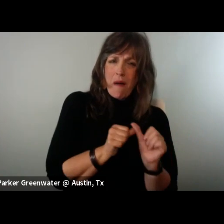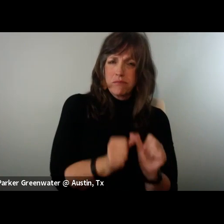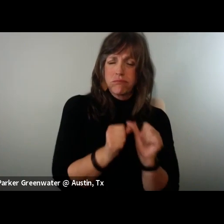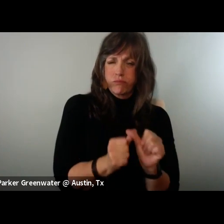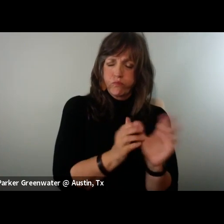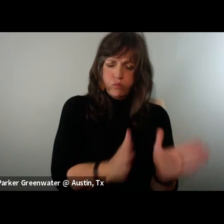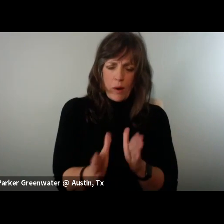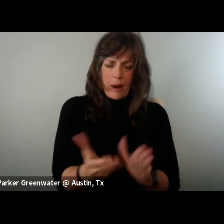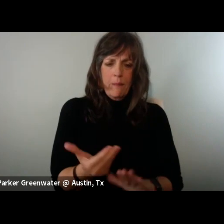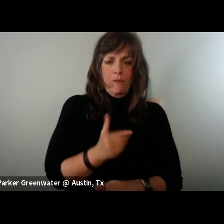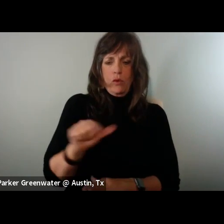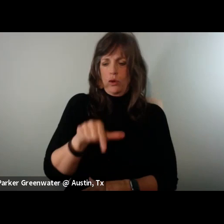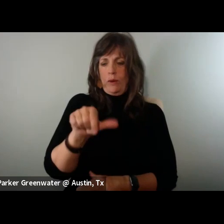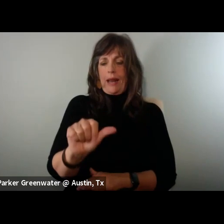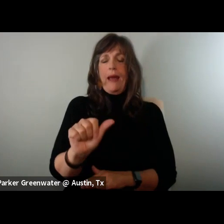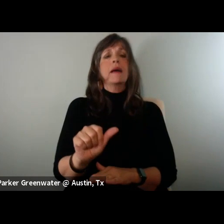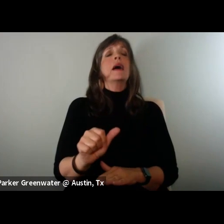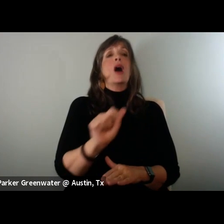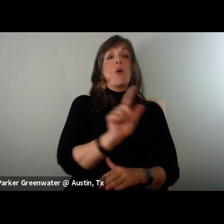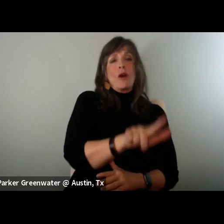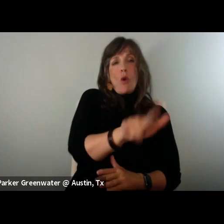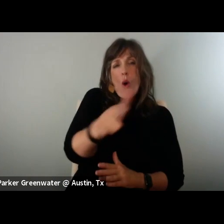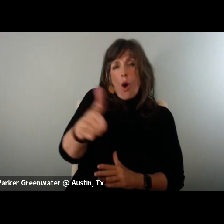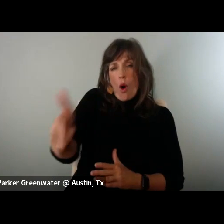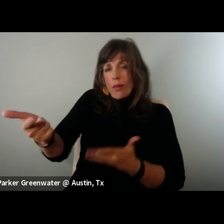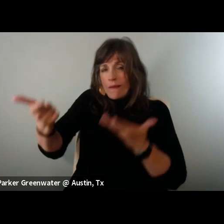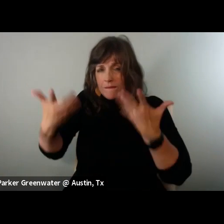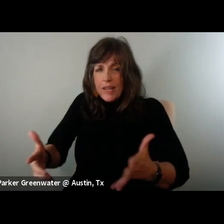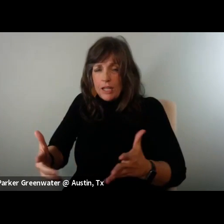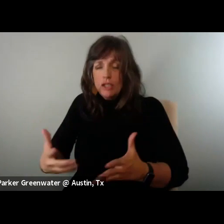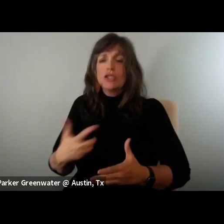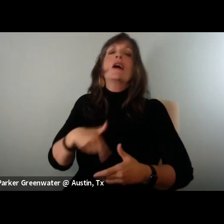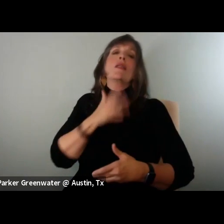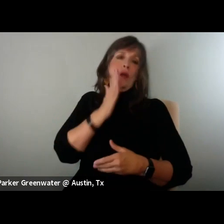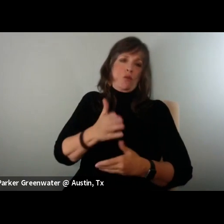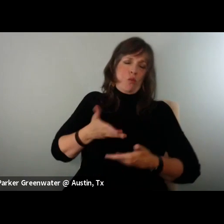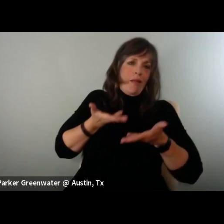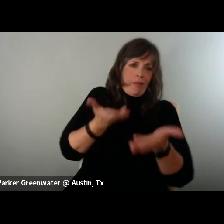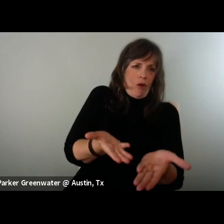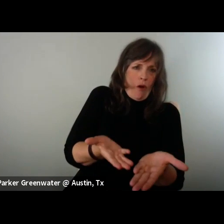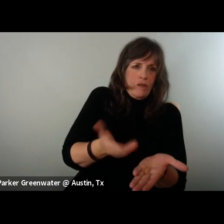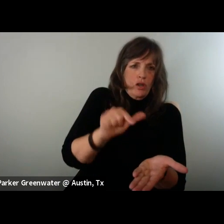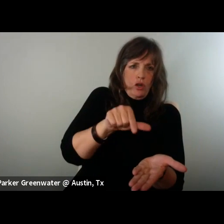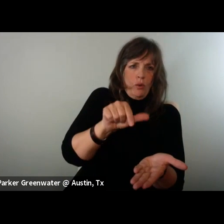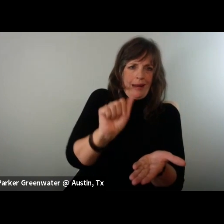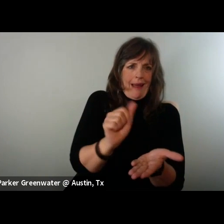from all contributors, but feel free to send questions as you have them, as they come up. And if you're communicating anything else